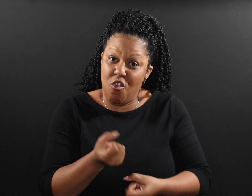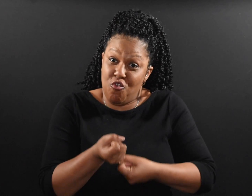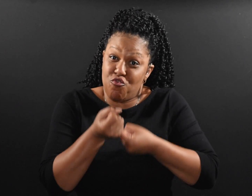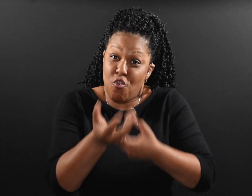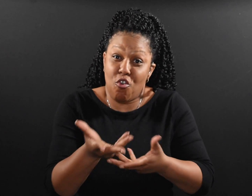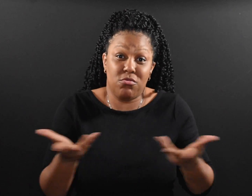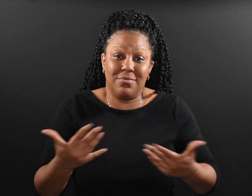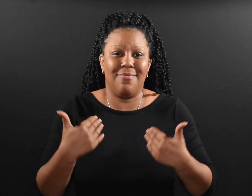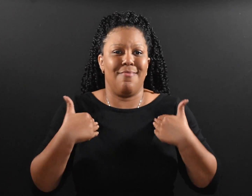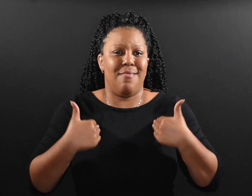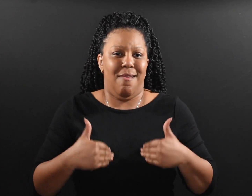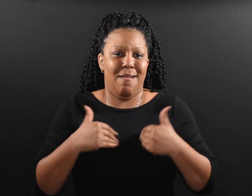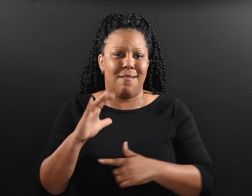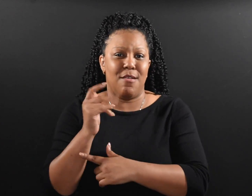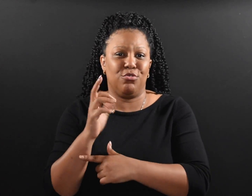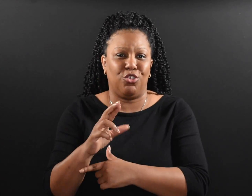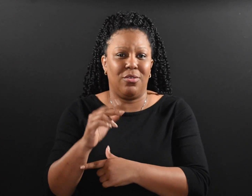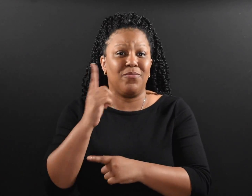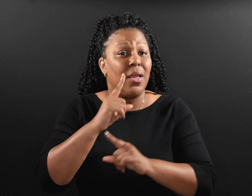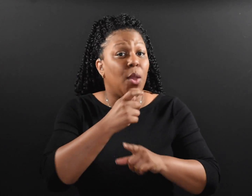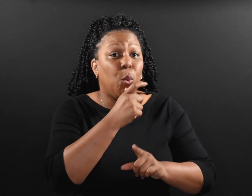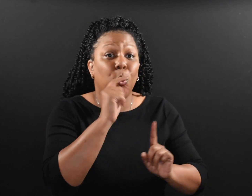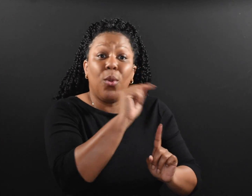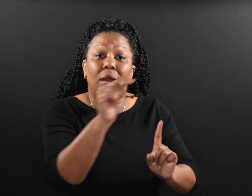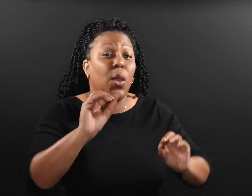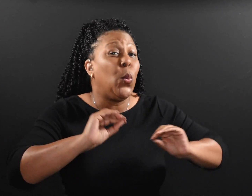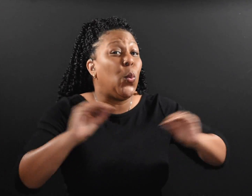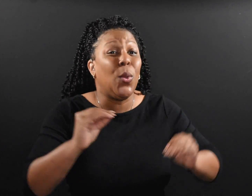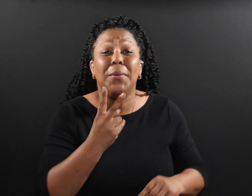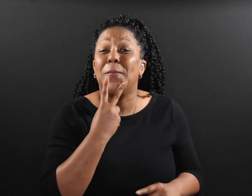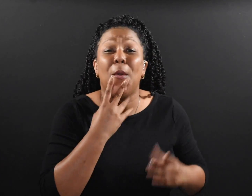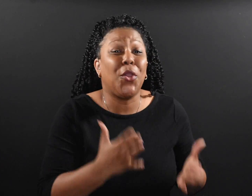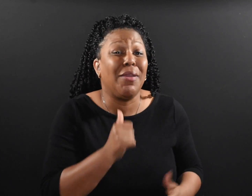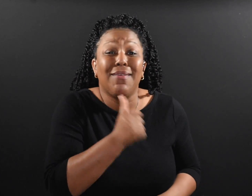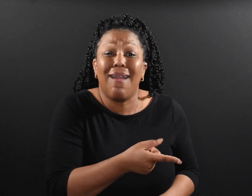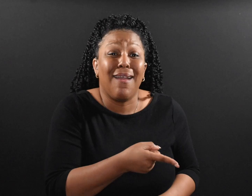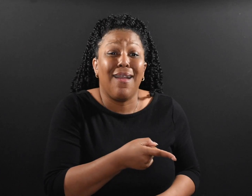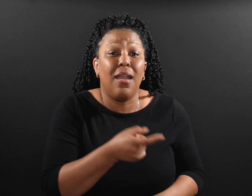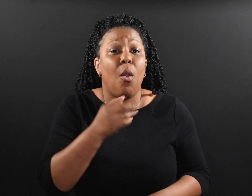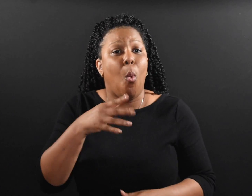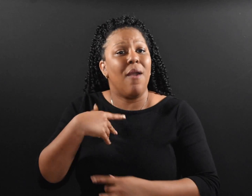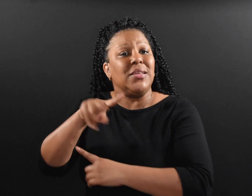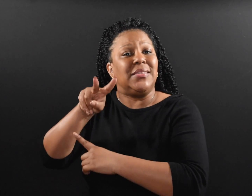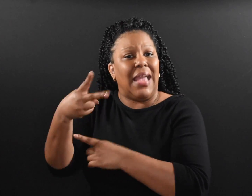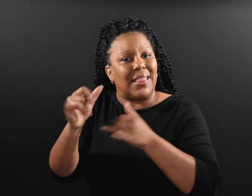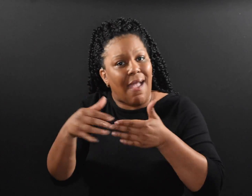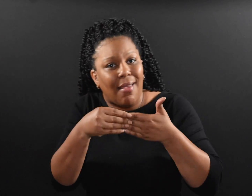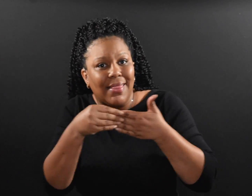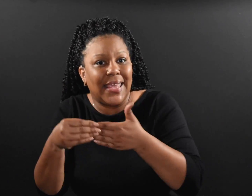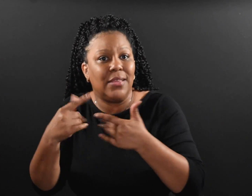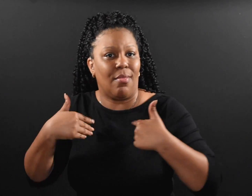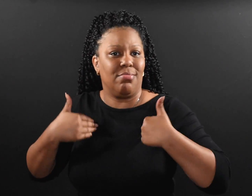cause of lung cancer for non-smokers and the second leading cause of lung cancer in smokers.